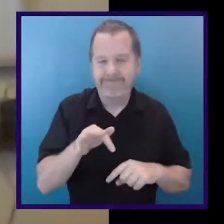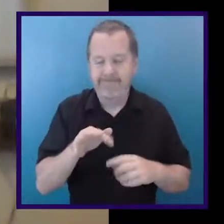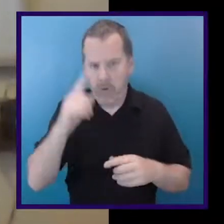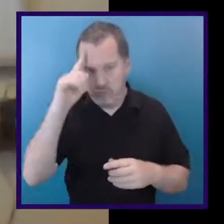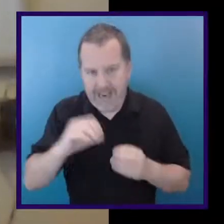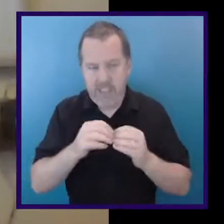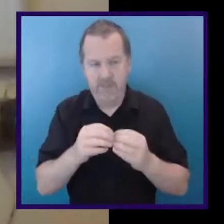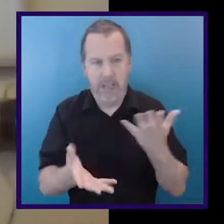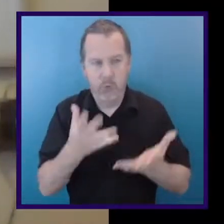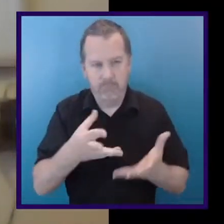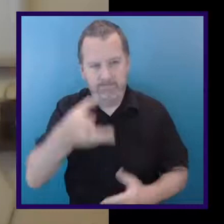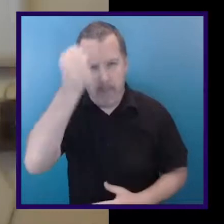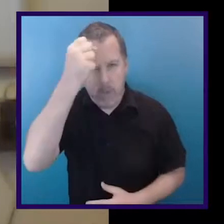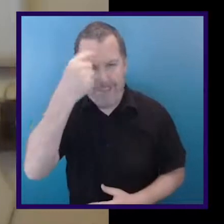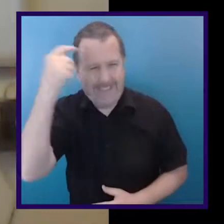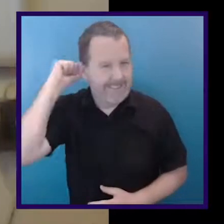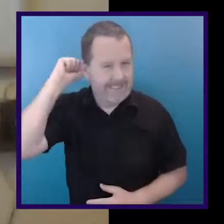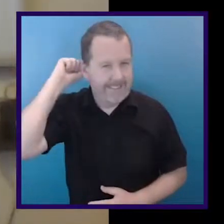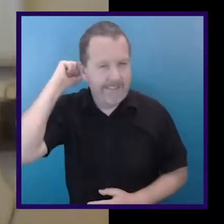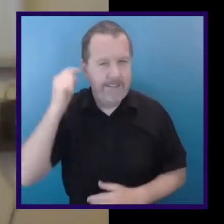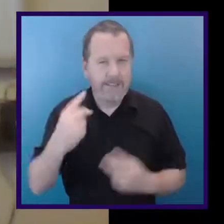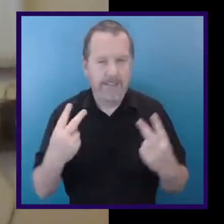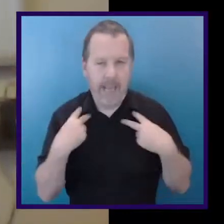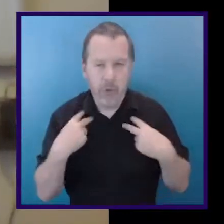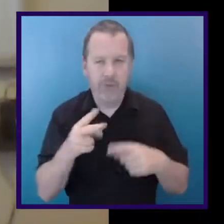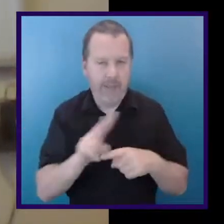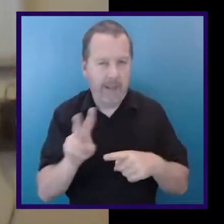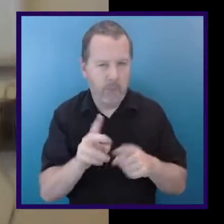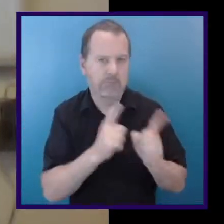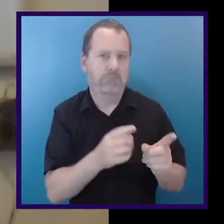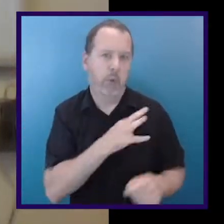remember to help us remember our language and vocabulary.